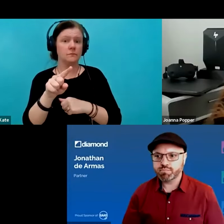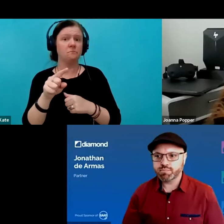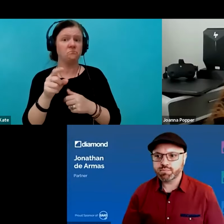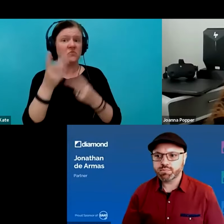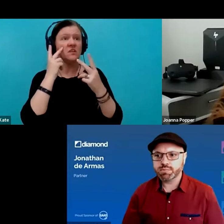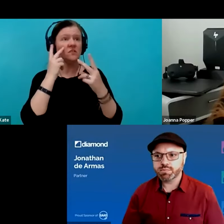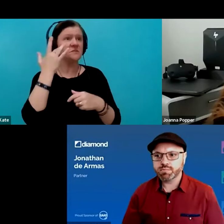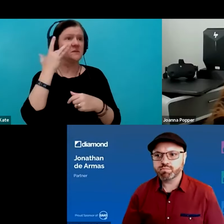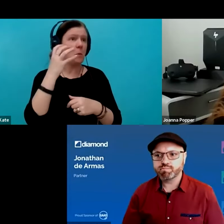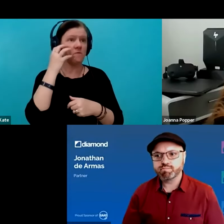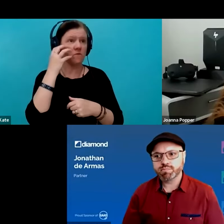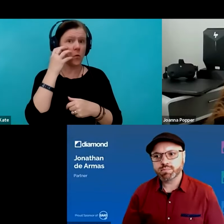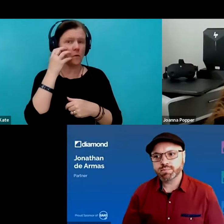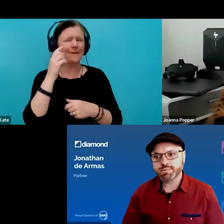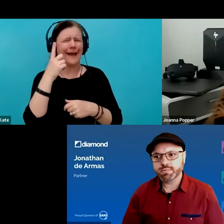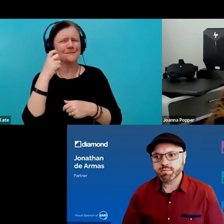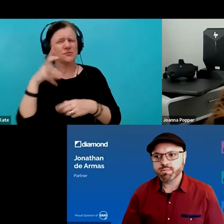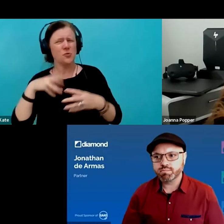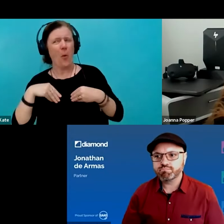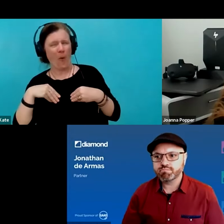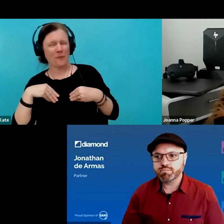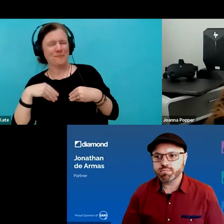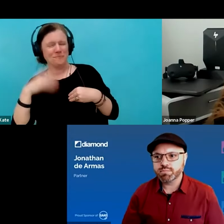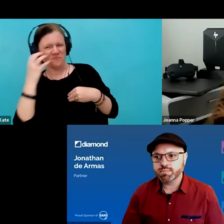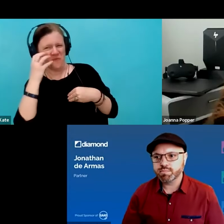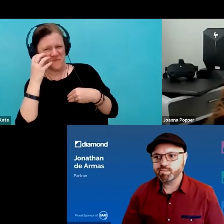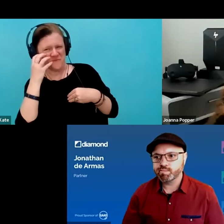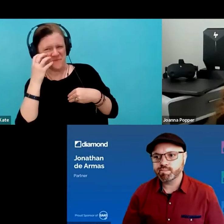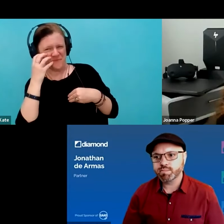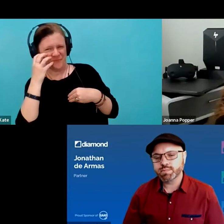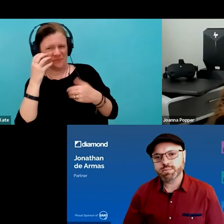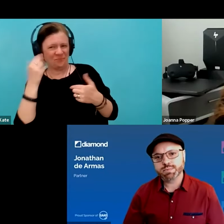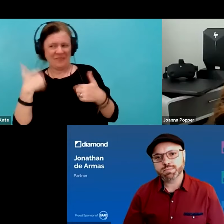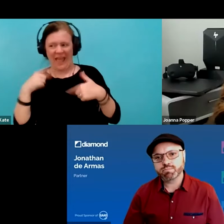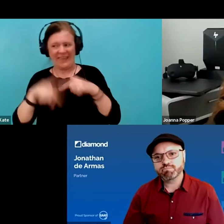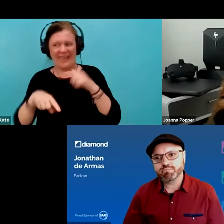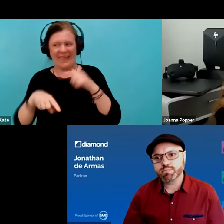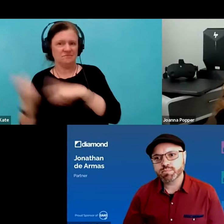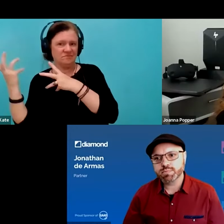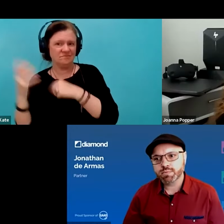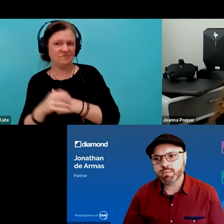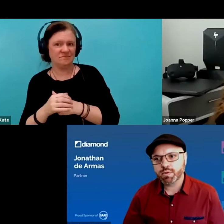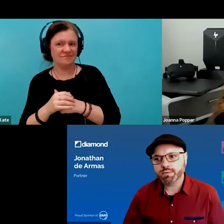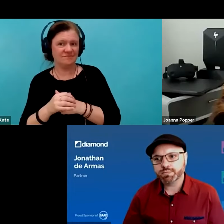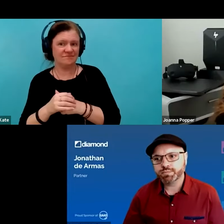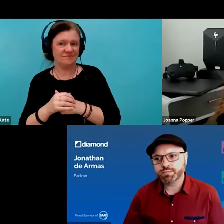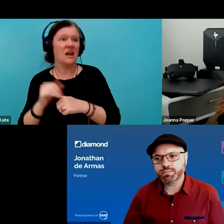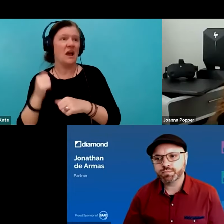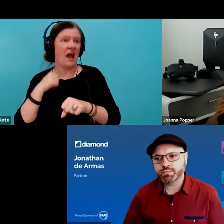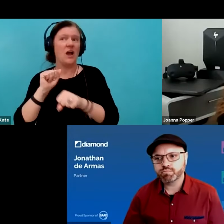smartphone and probably own a smartphone. Chadwick Turner: And it's not as if I can get rid of it. I work at a company that we have emails and slack all day.